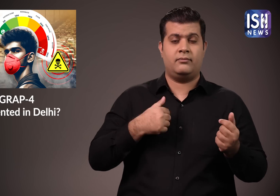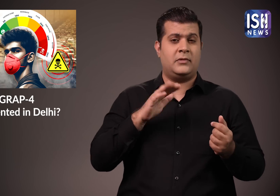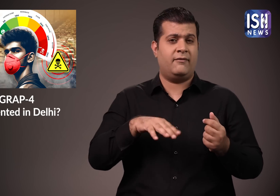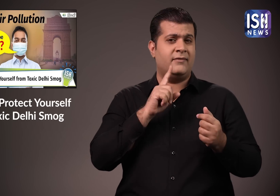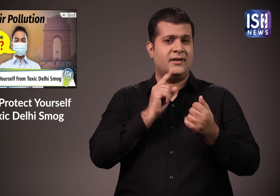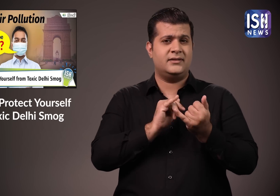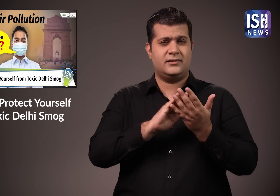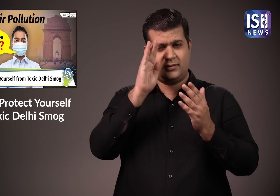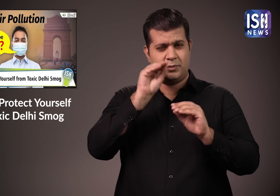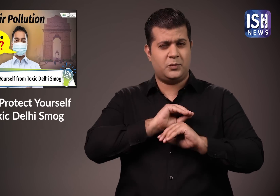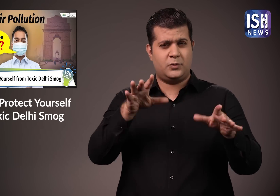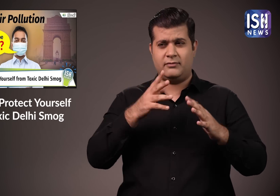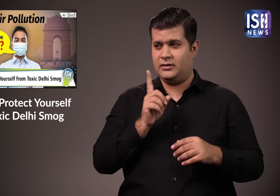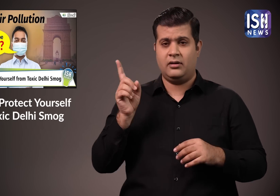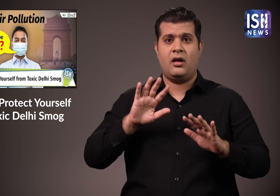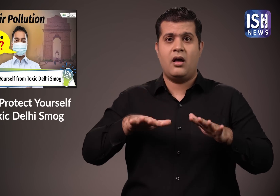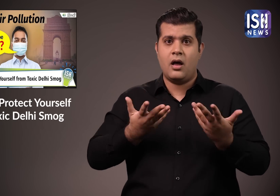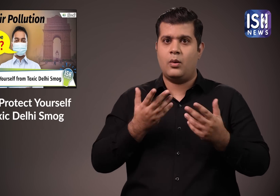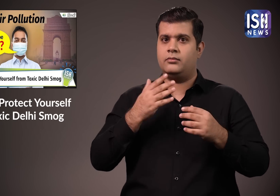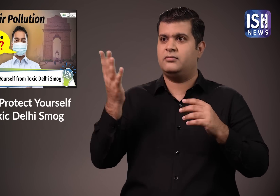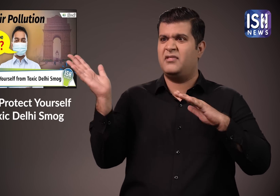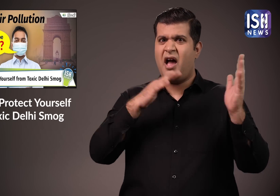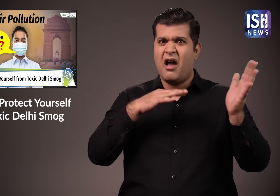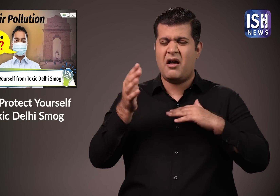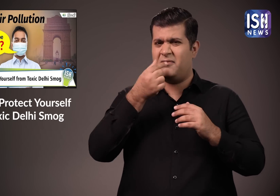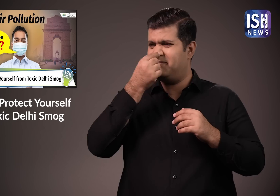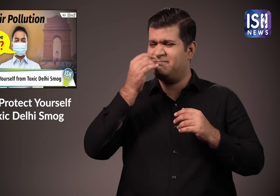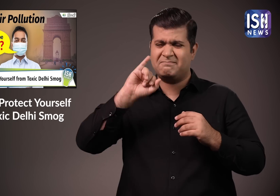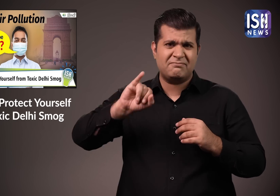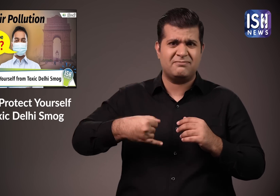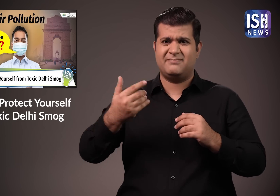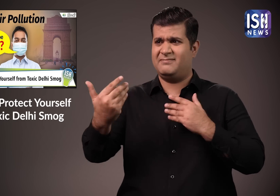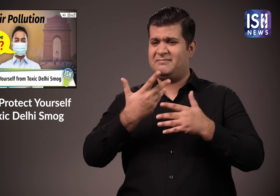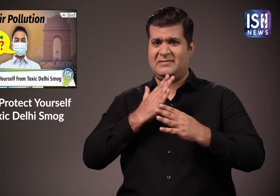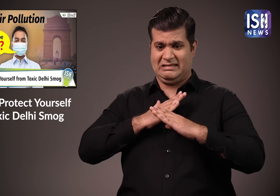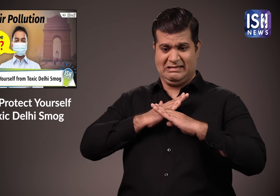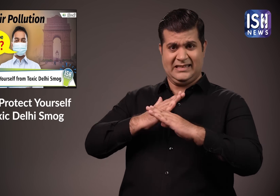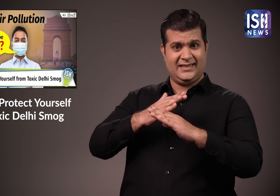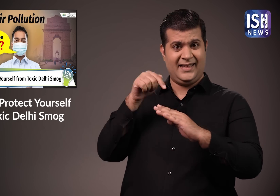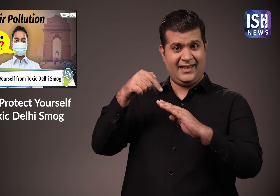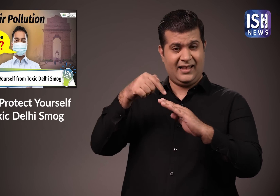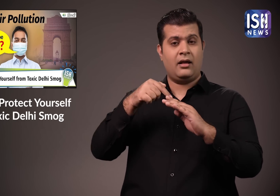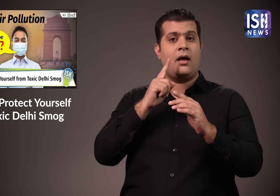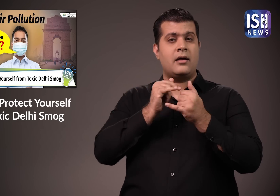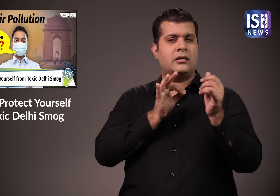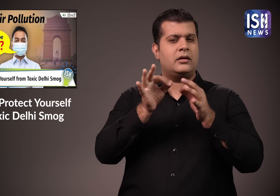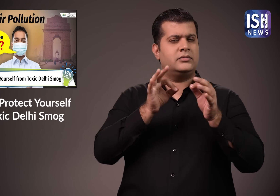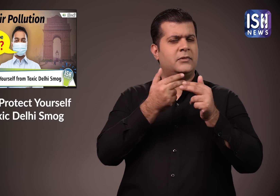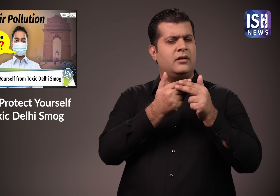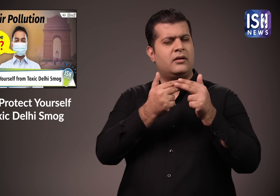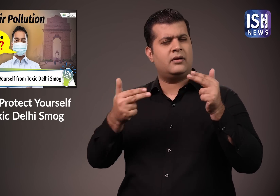ISH News has explained in detail on how to stay protected from toxic smog.